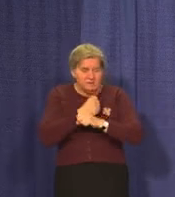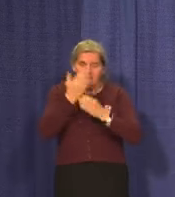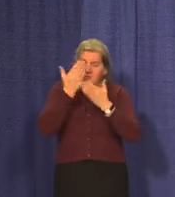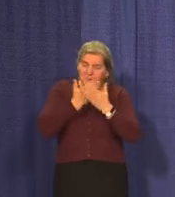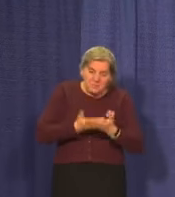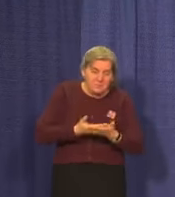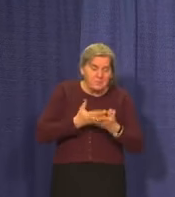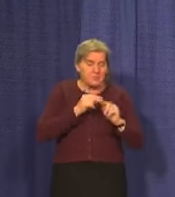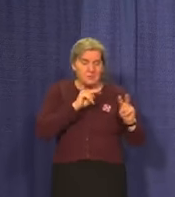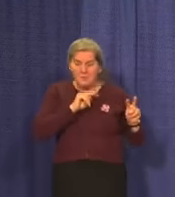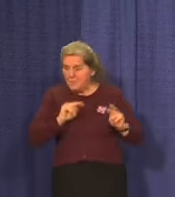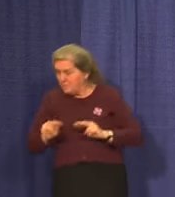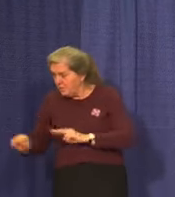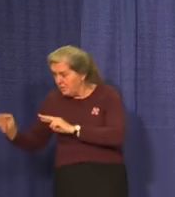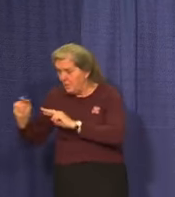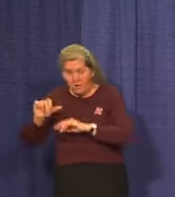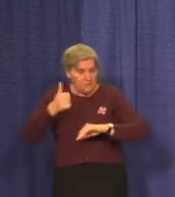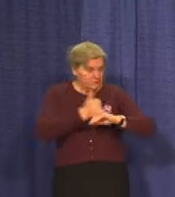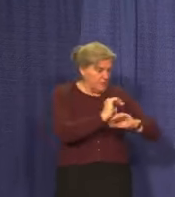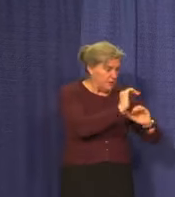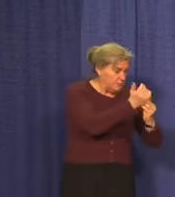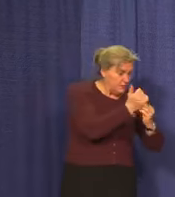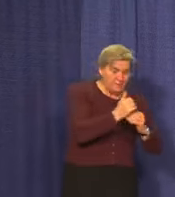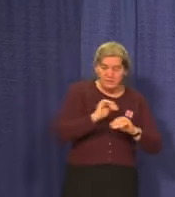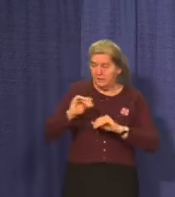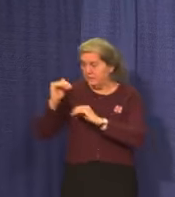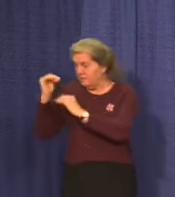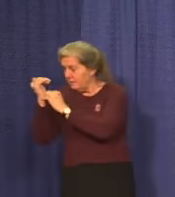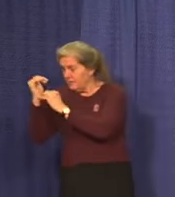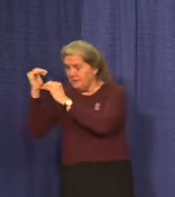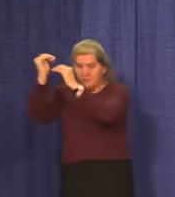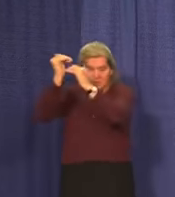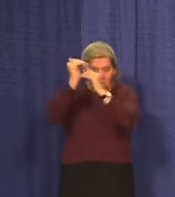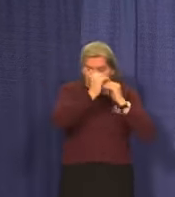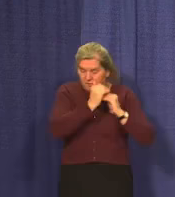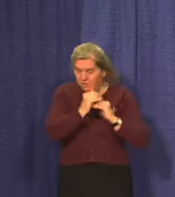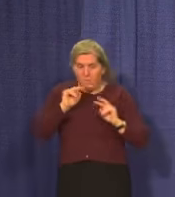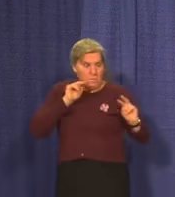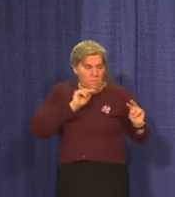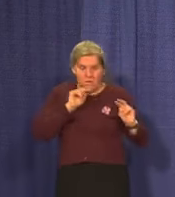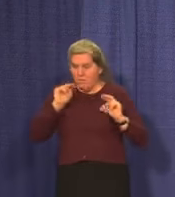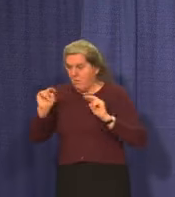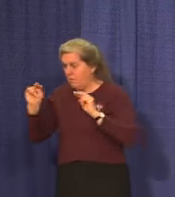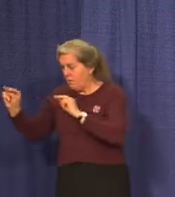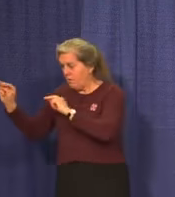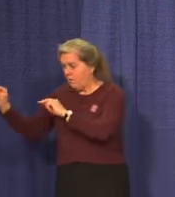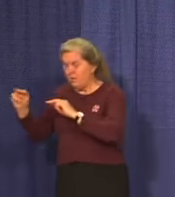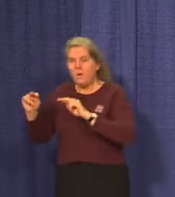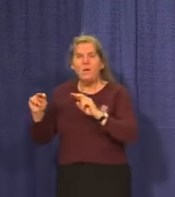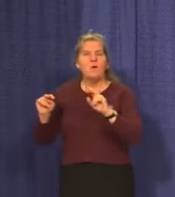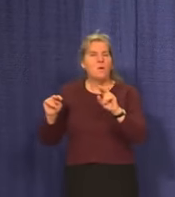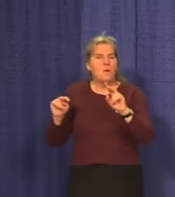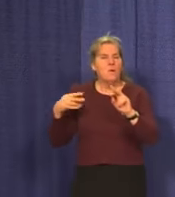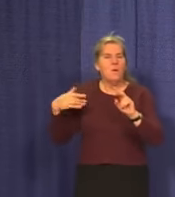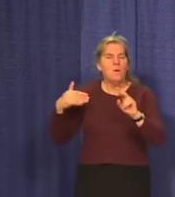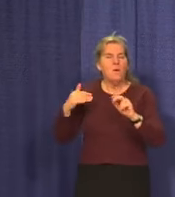WATCHING WHAT RESTRICTIONS ARE BEING APPLIED IN WHICH AREAS. WE OF COURSE HAVE CONTINUED TO